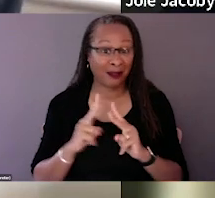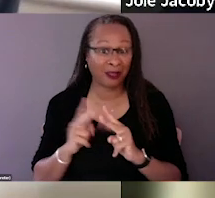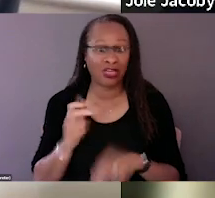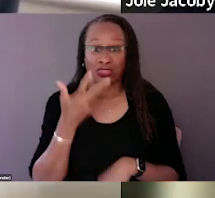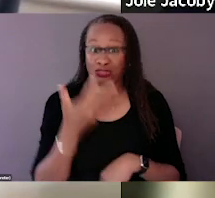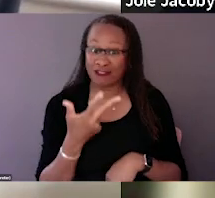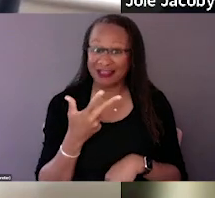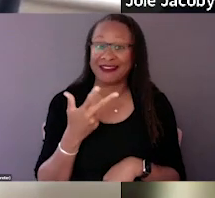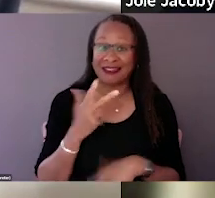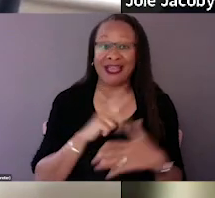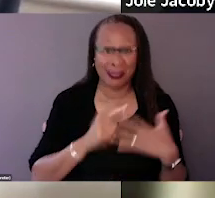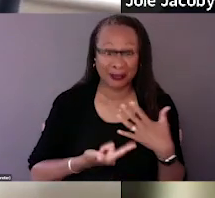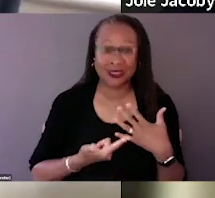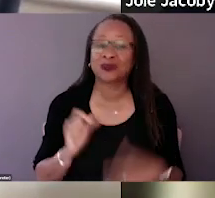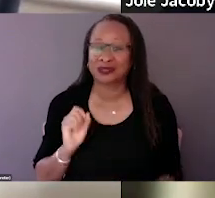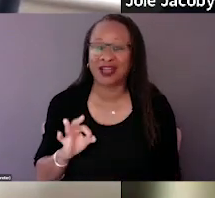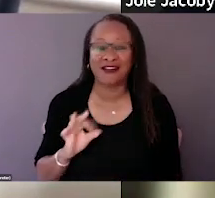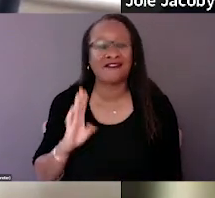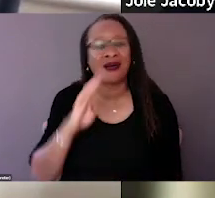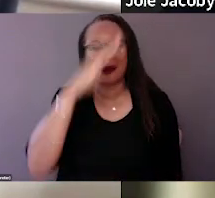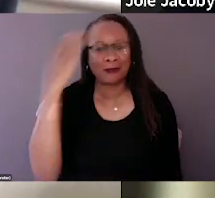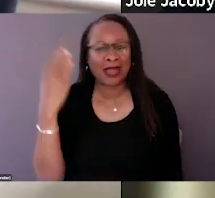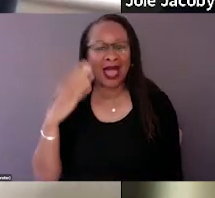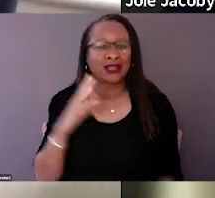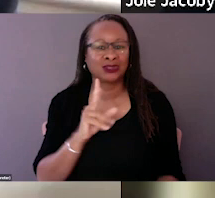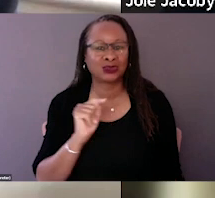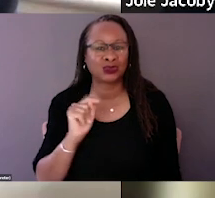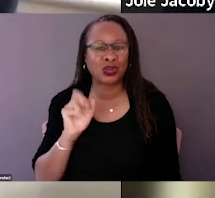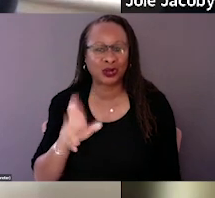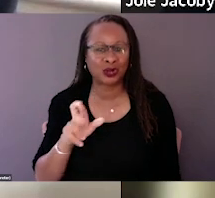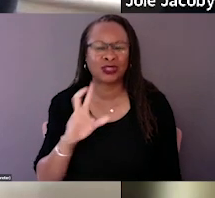of "Black Twitter: A People's History," and I loved it.